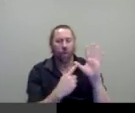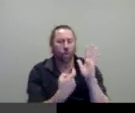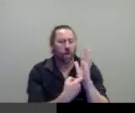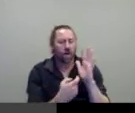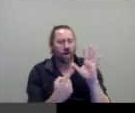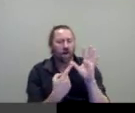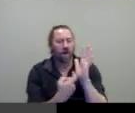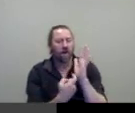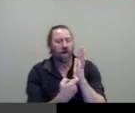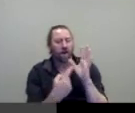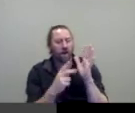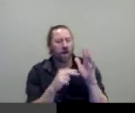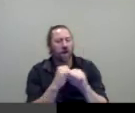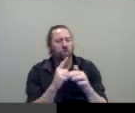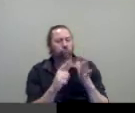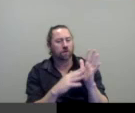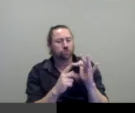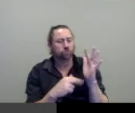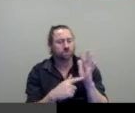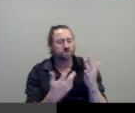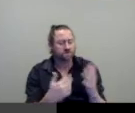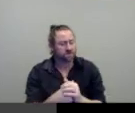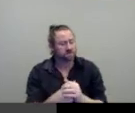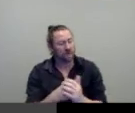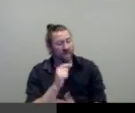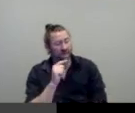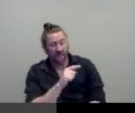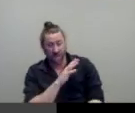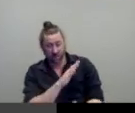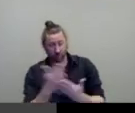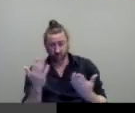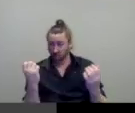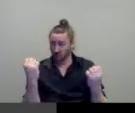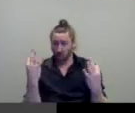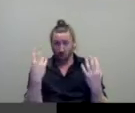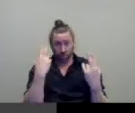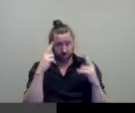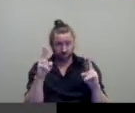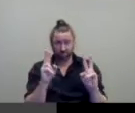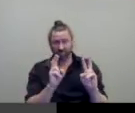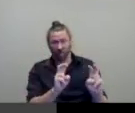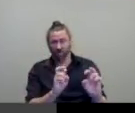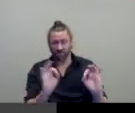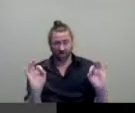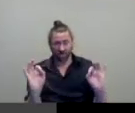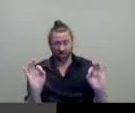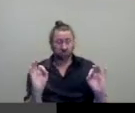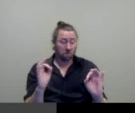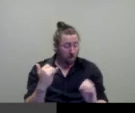wasn't untitled that's probably the kind of title that Hinder would have gone for